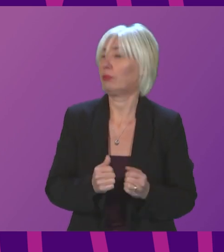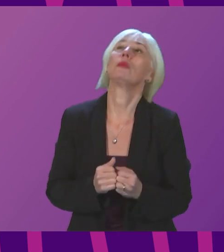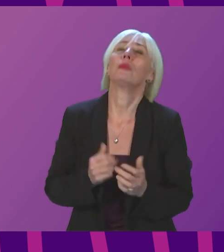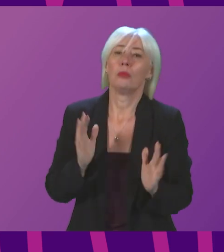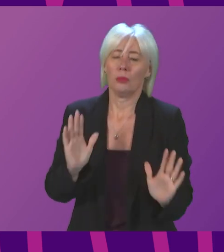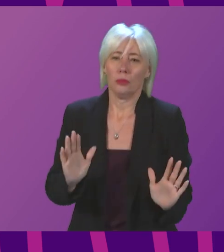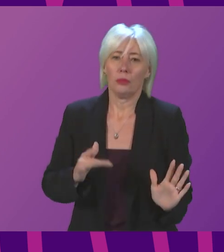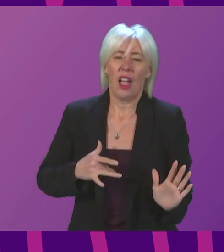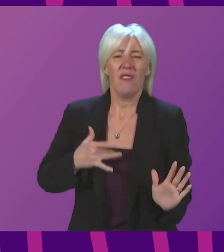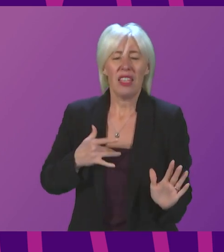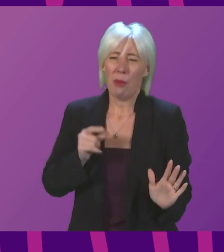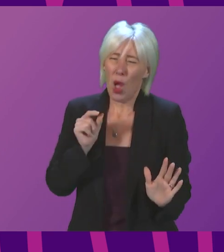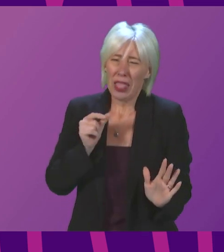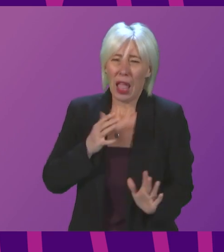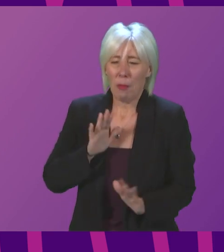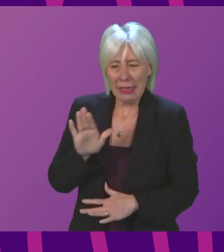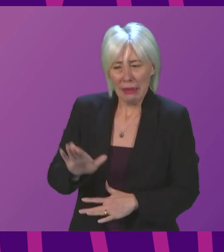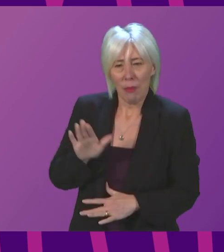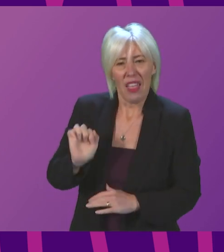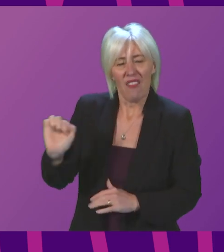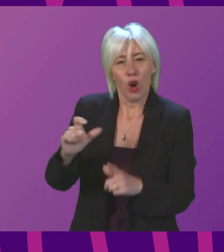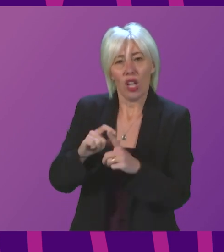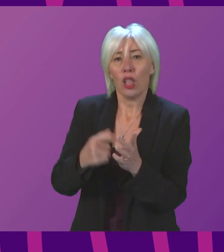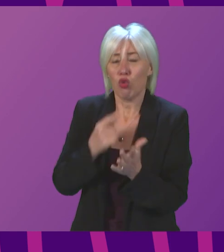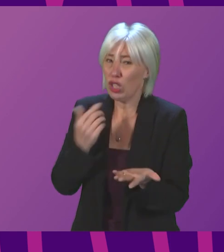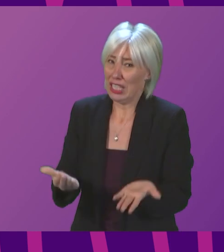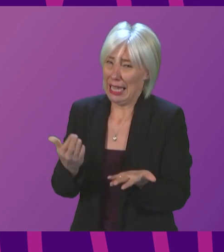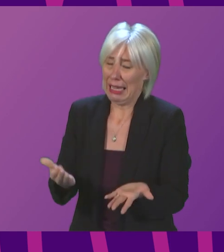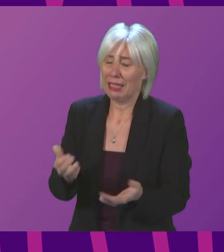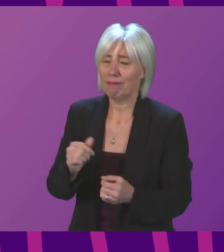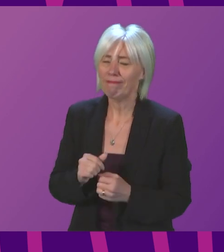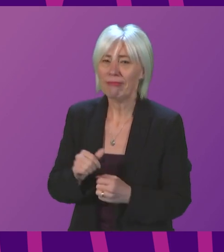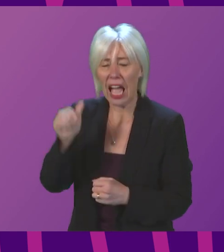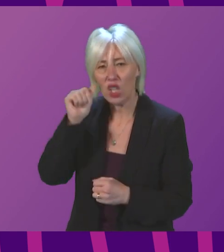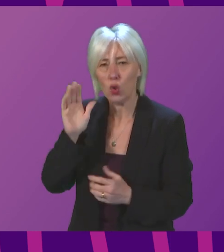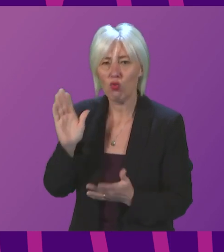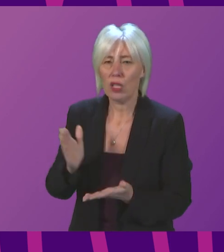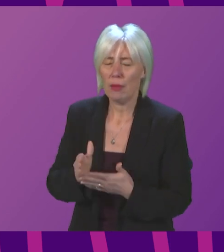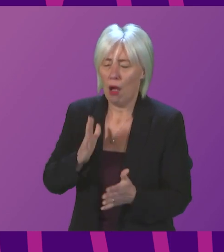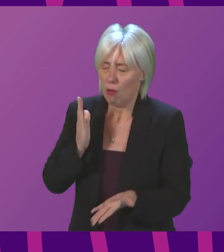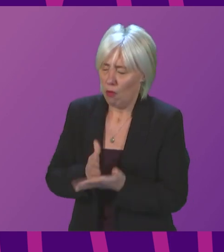bit of sympathy for Douglas Ross today, because I know that he must be deeply mortified by